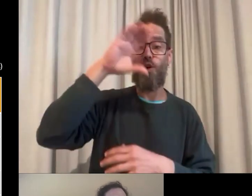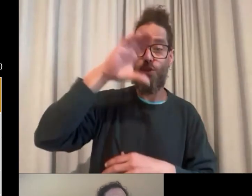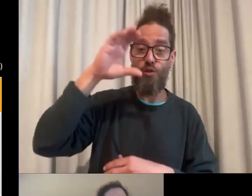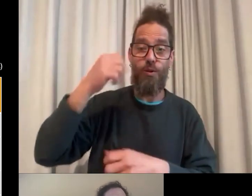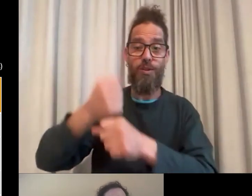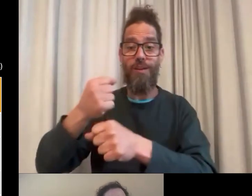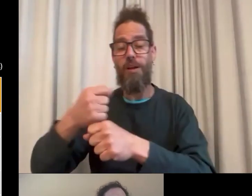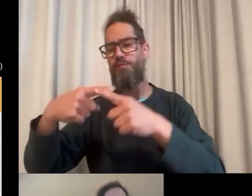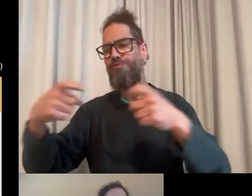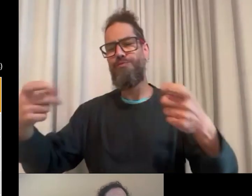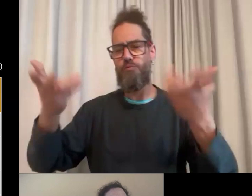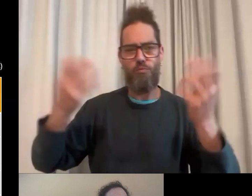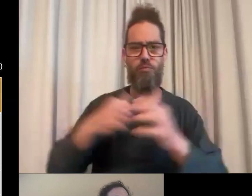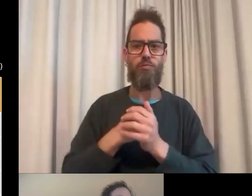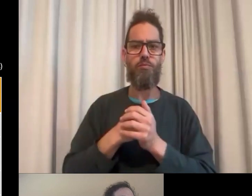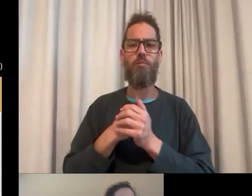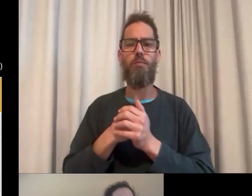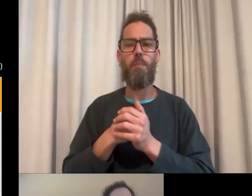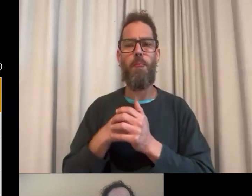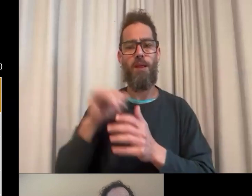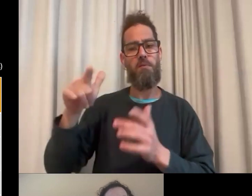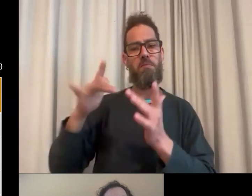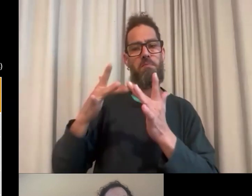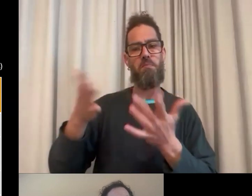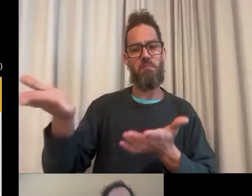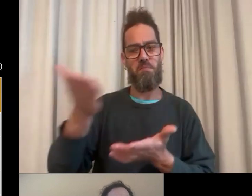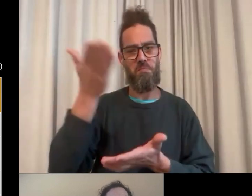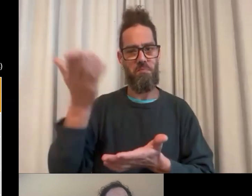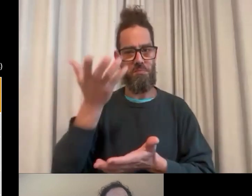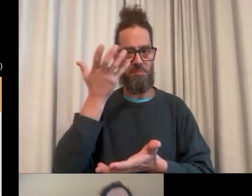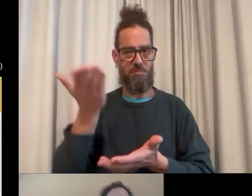so browser-based apps are also considered websites.